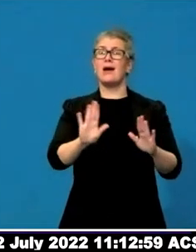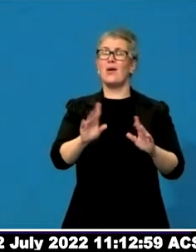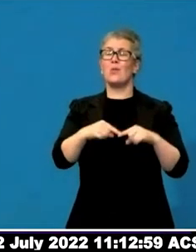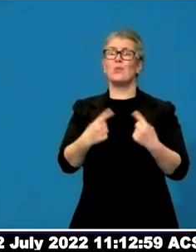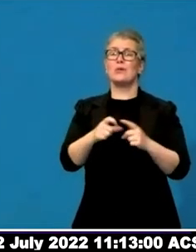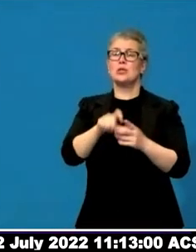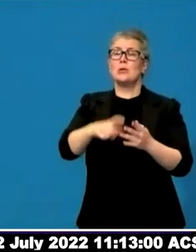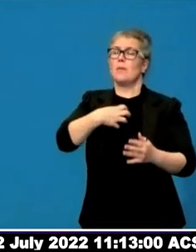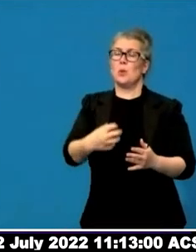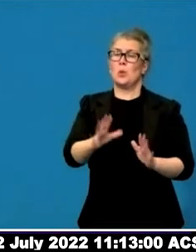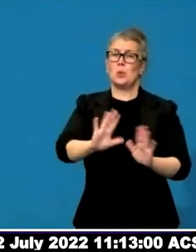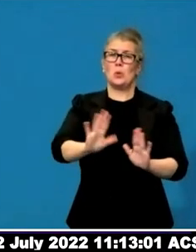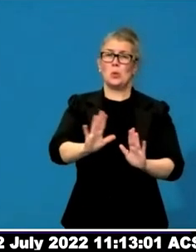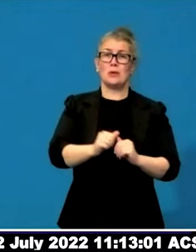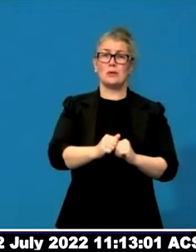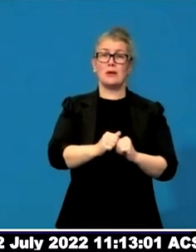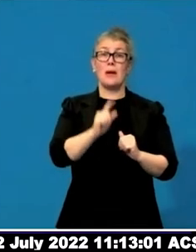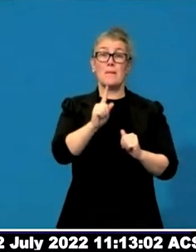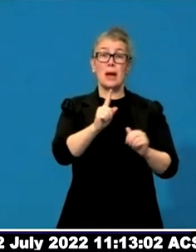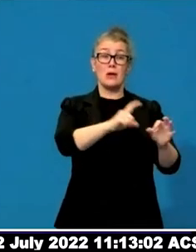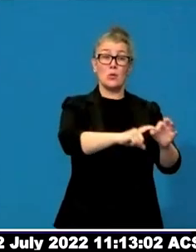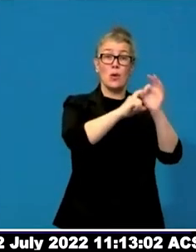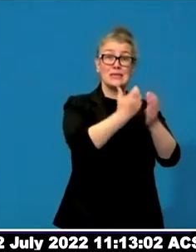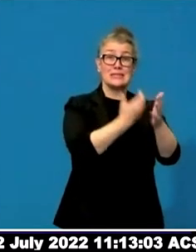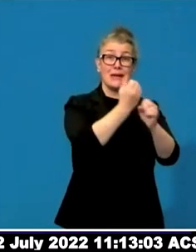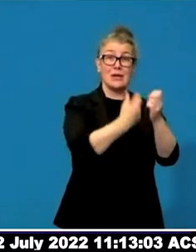than NDIS Quality and Safeguards Commission.